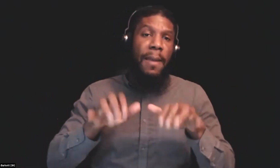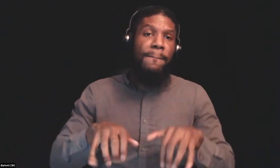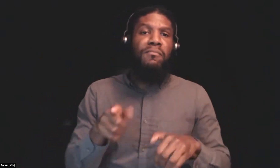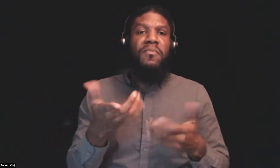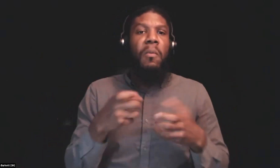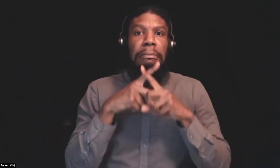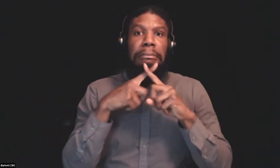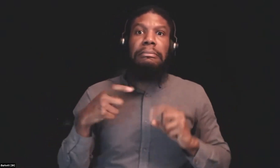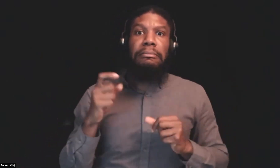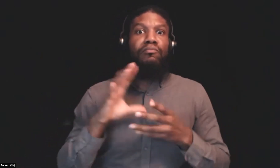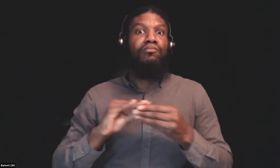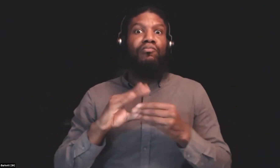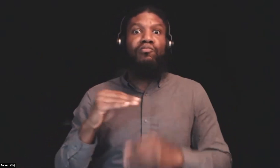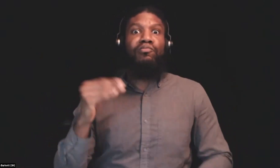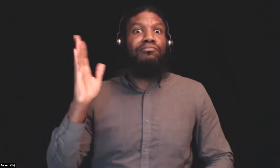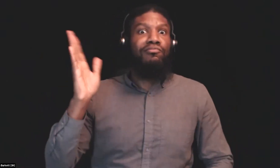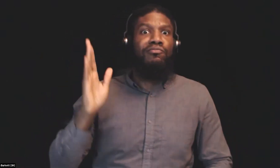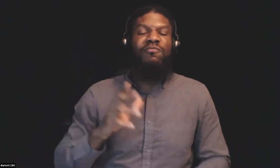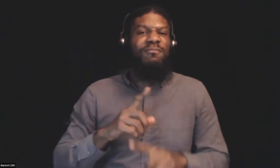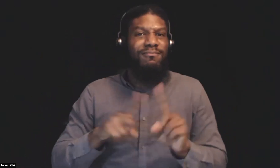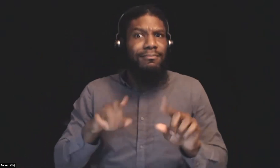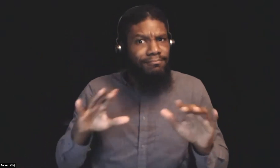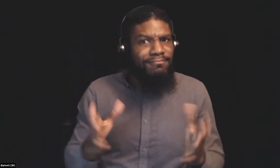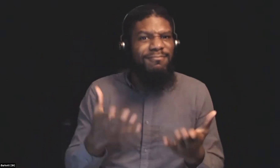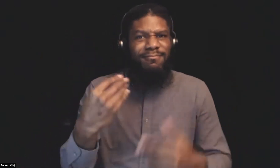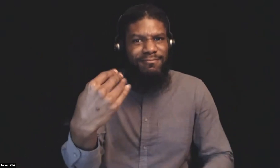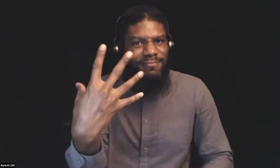unmute yourself, however, I encourage you to turn on your video and let's say hello,